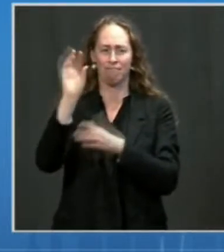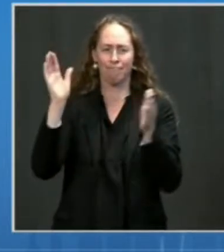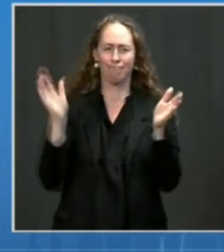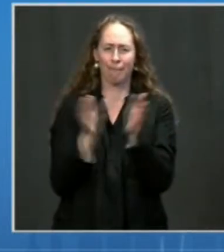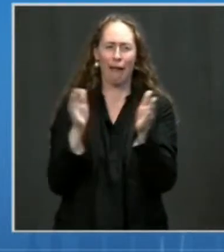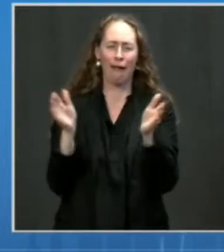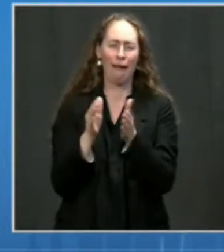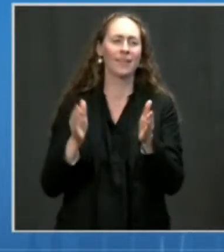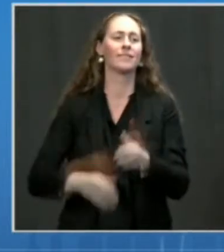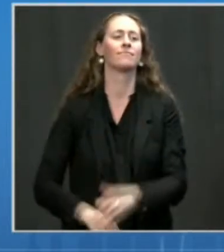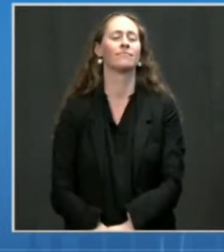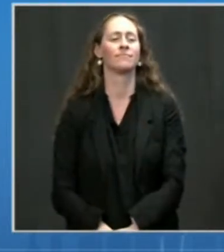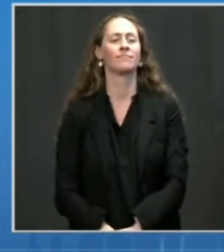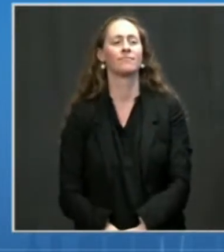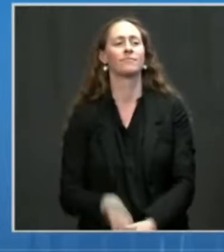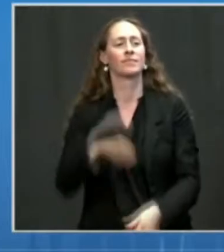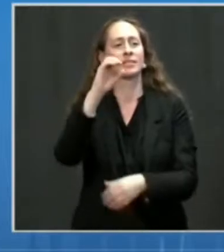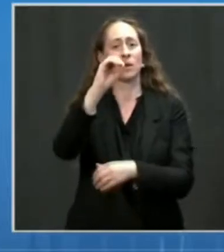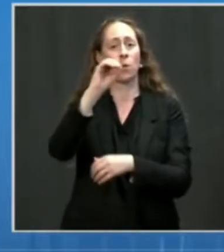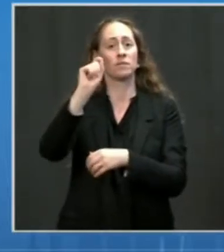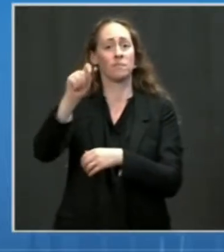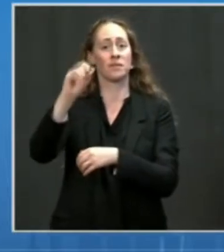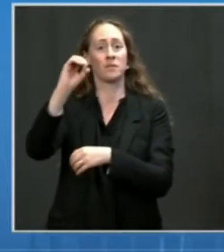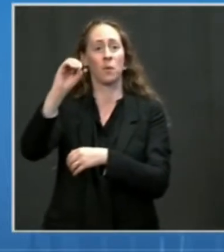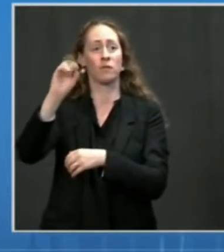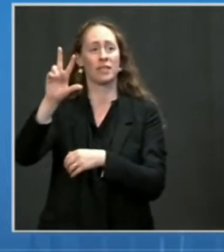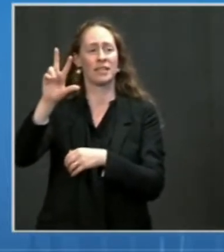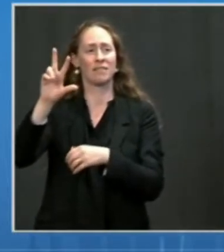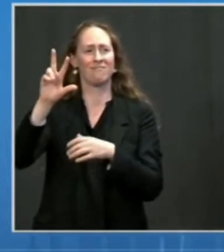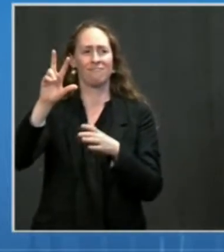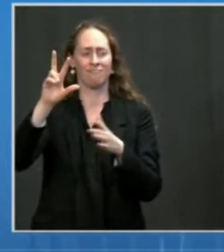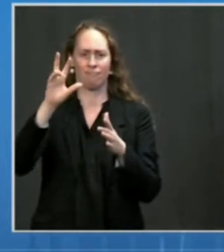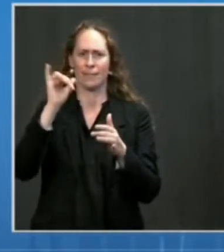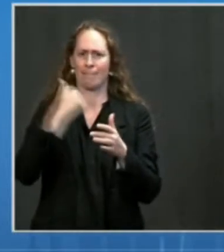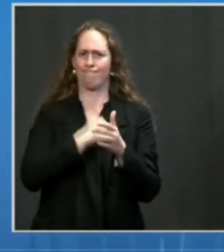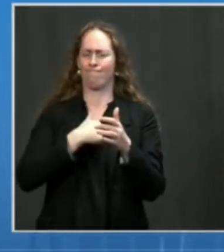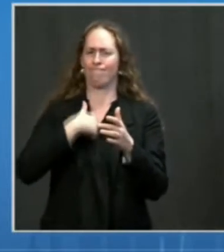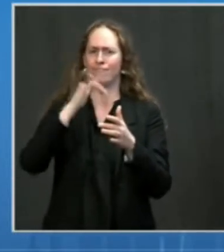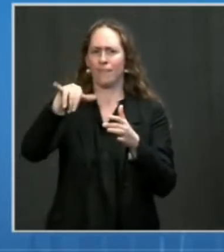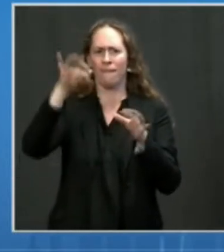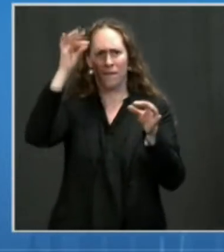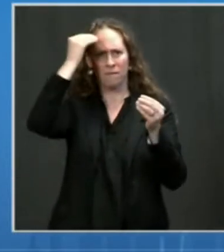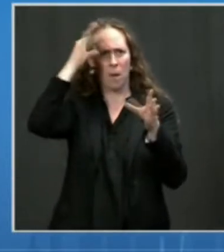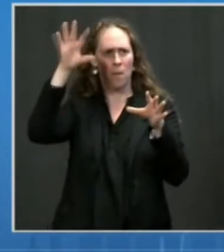AND VIRGINIA, THE PERCENT RANGES FROM 0.26 TO 0.03.